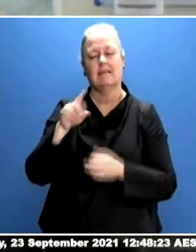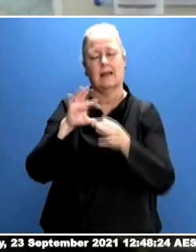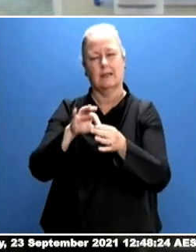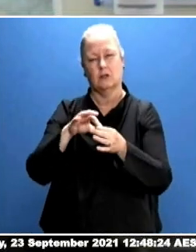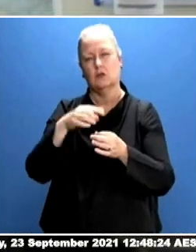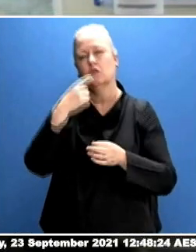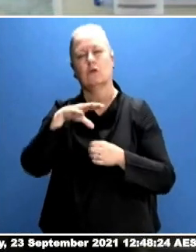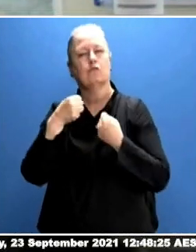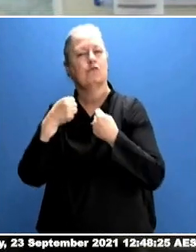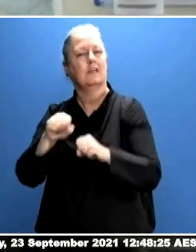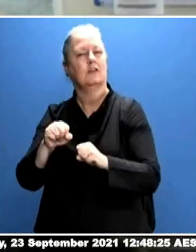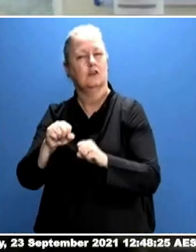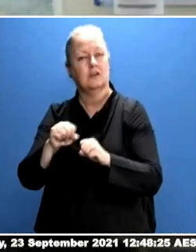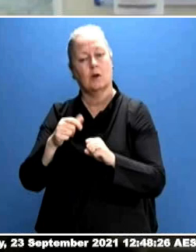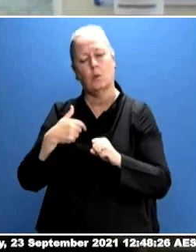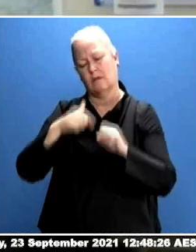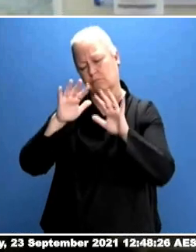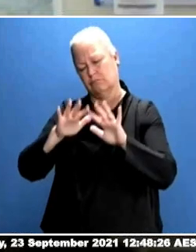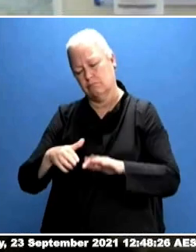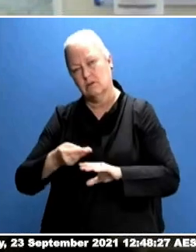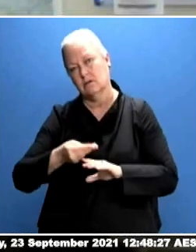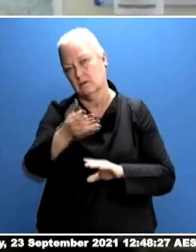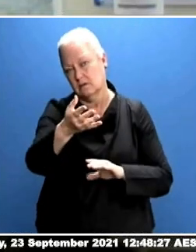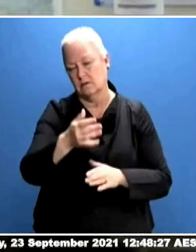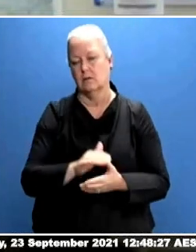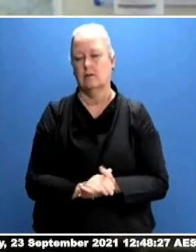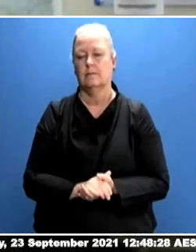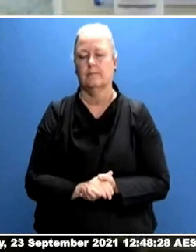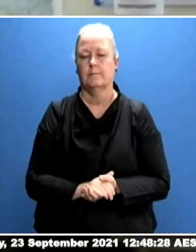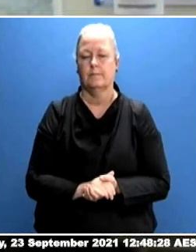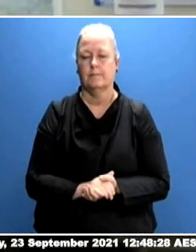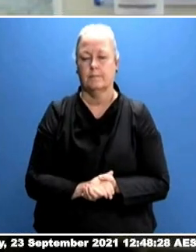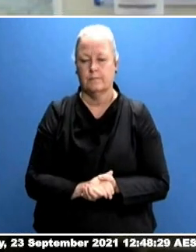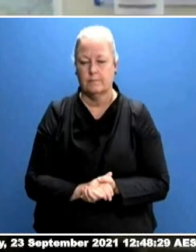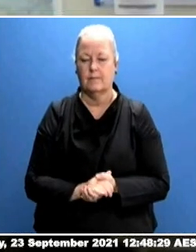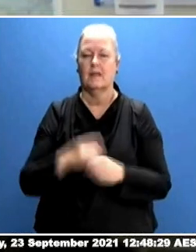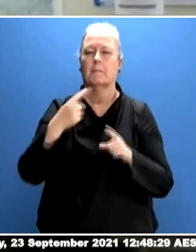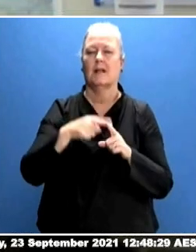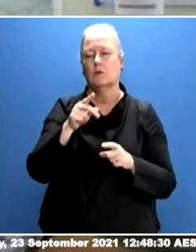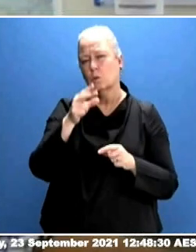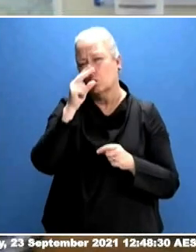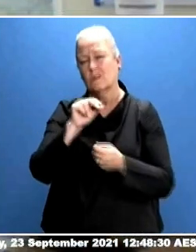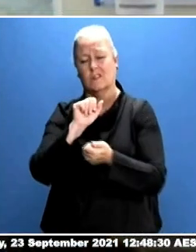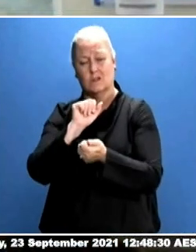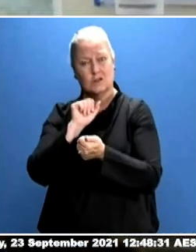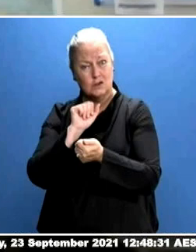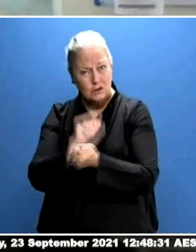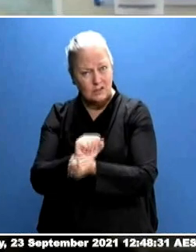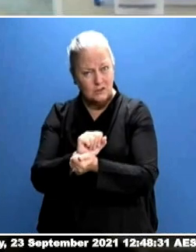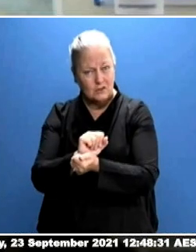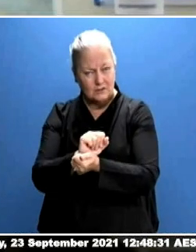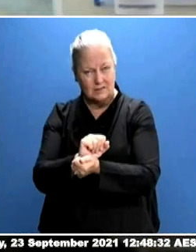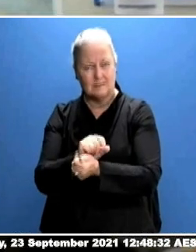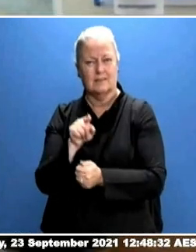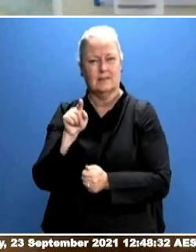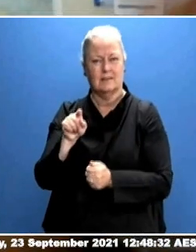tender, reference to our youth justice submissions, similarities of the